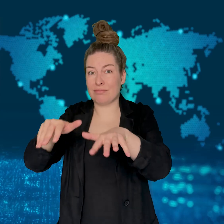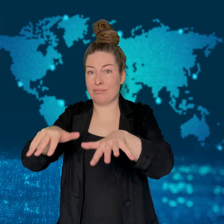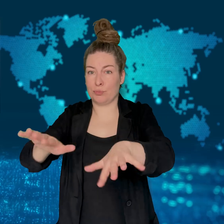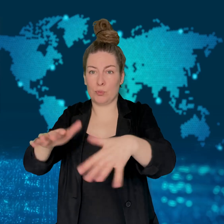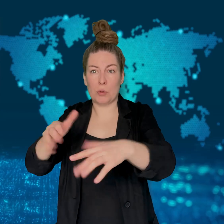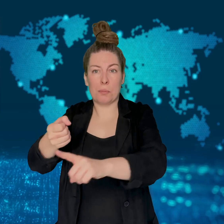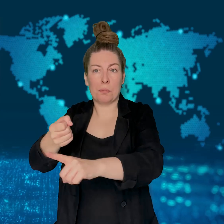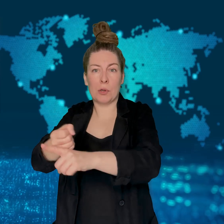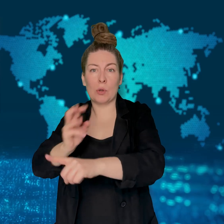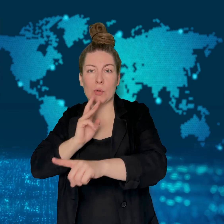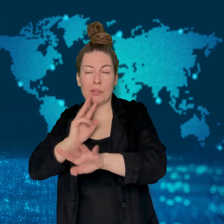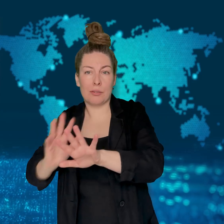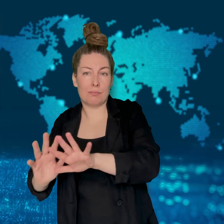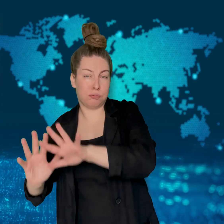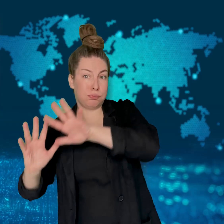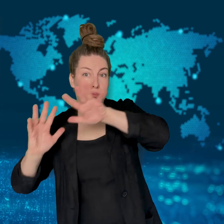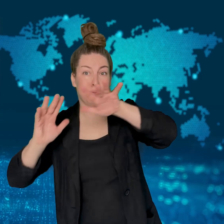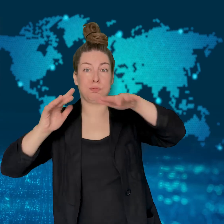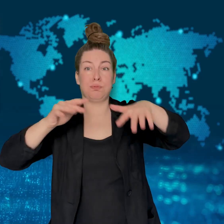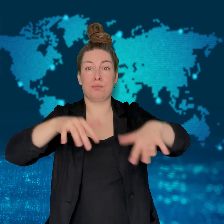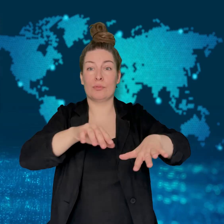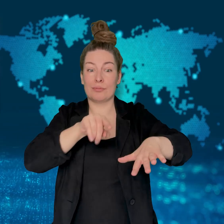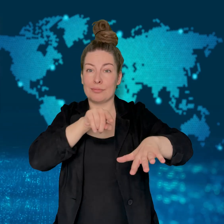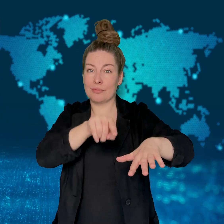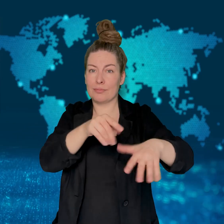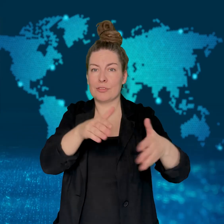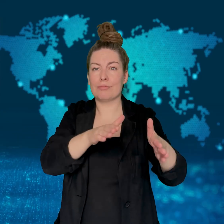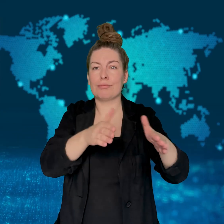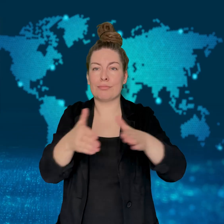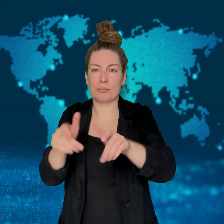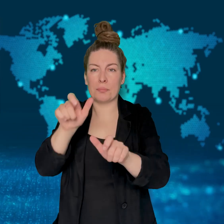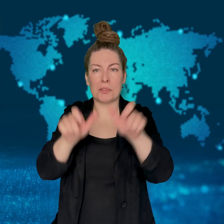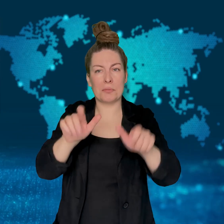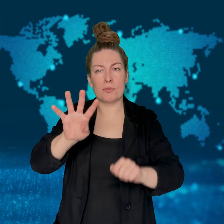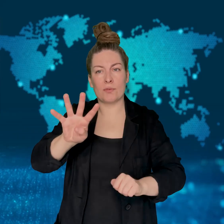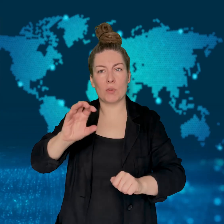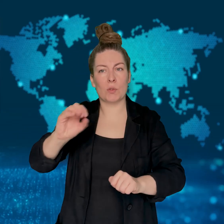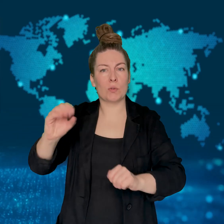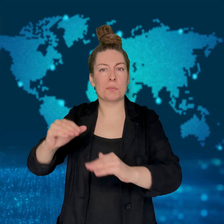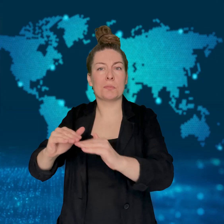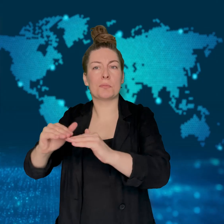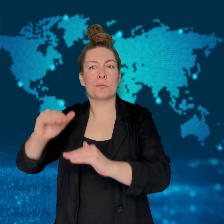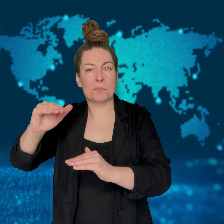killed more than 400.